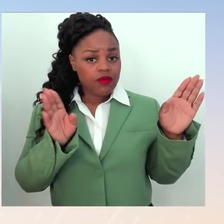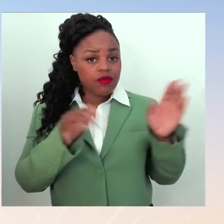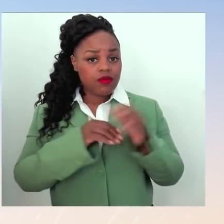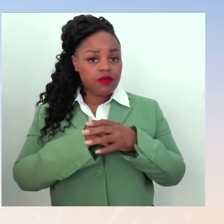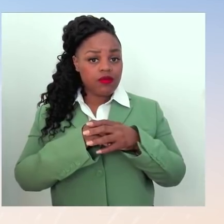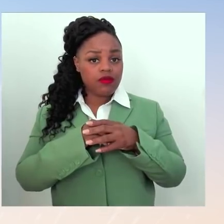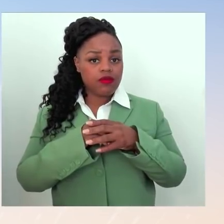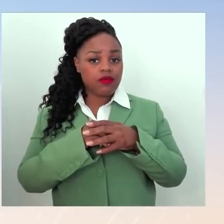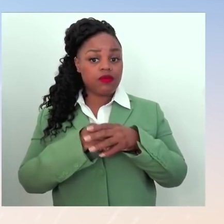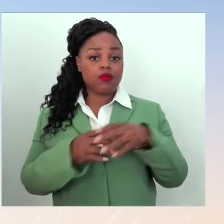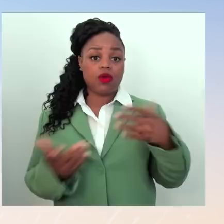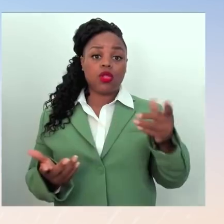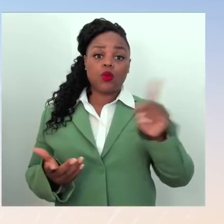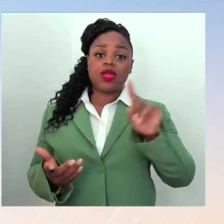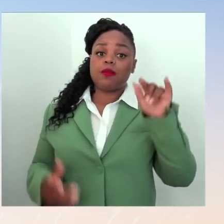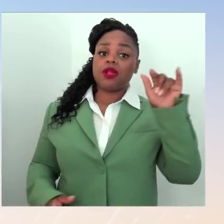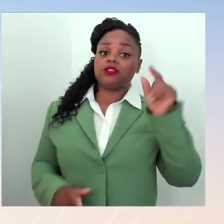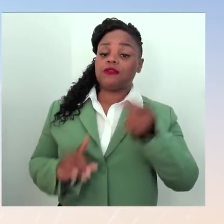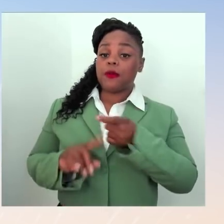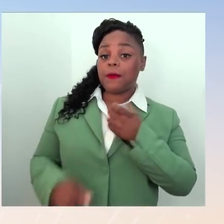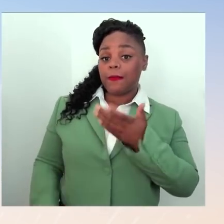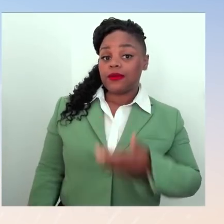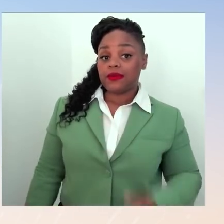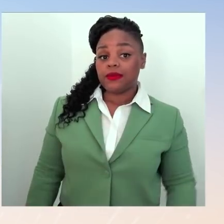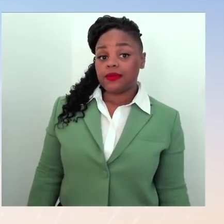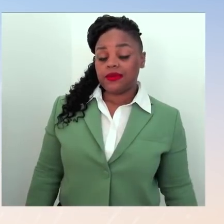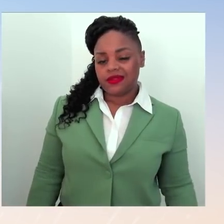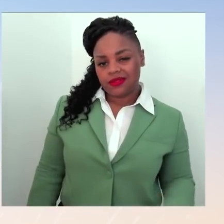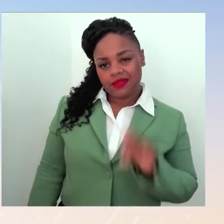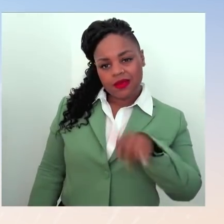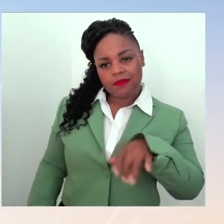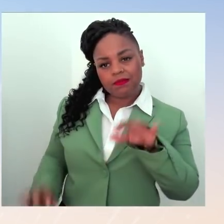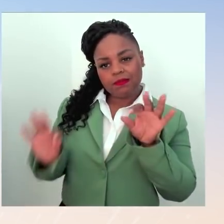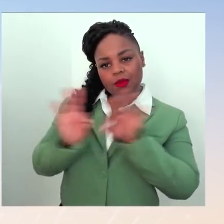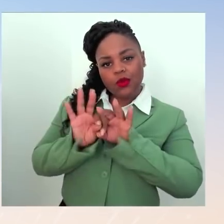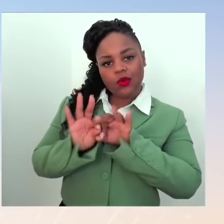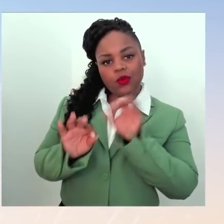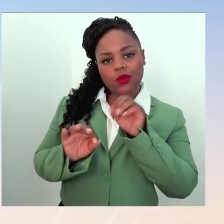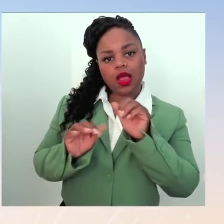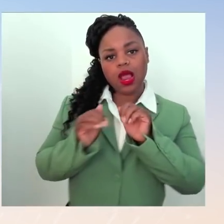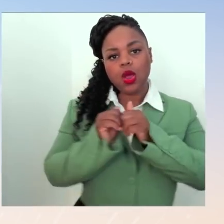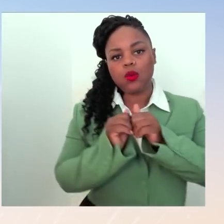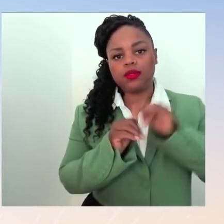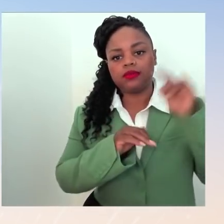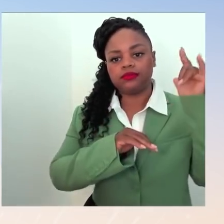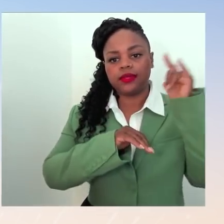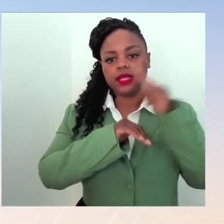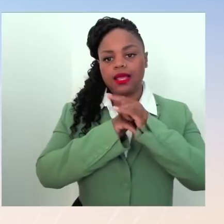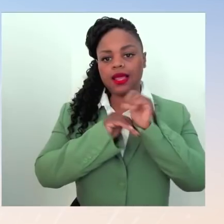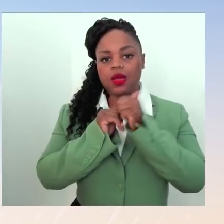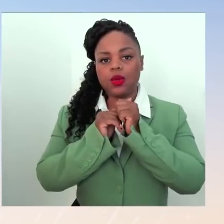How do they land? How do they get there? The transporting of them. Those are all important factors. The Press: But he says "any move in this direction."